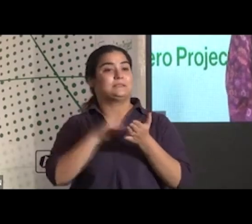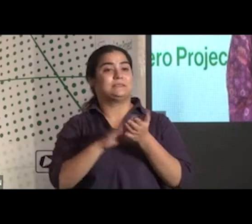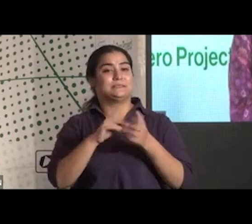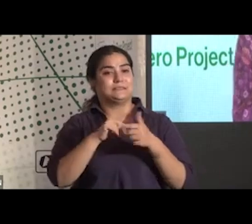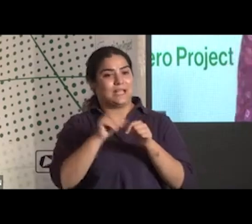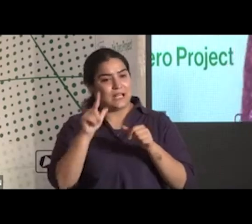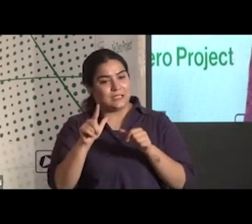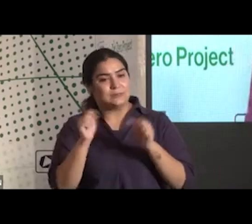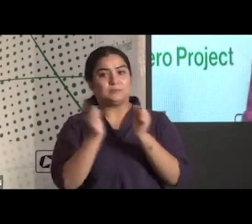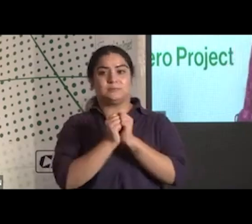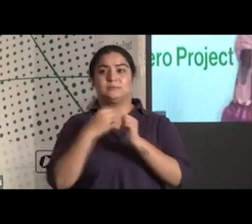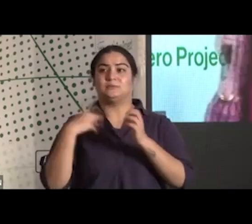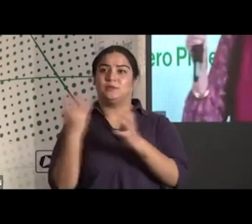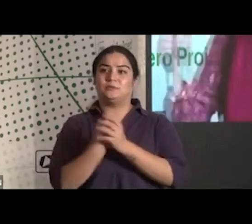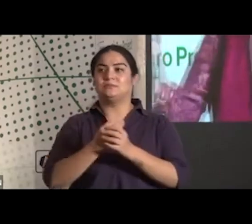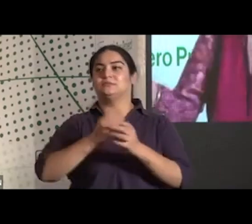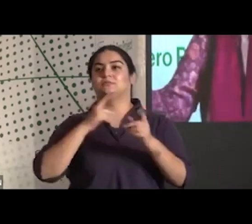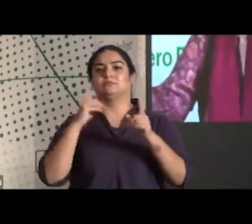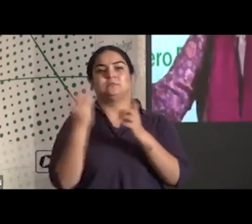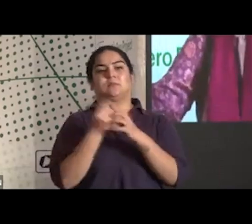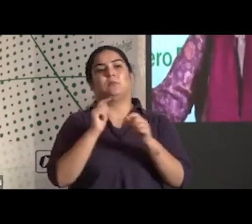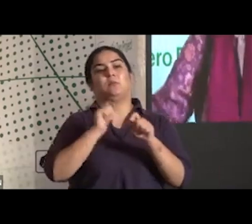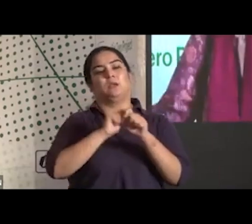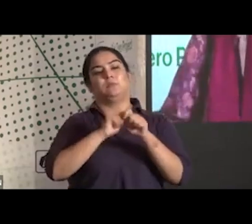I didn't once thank you. I think you're all needed.